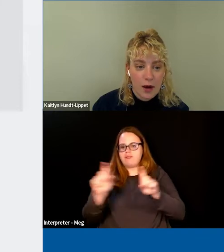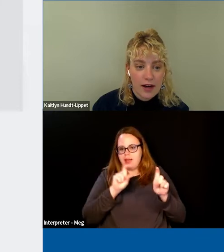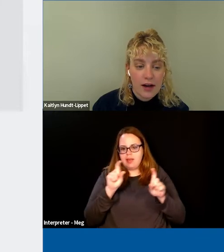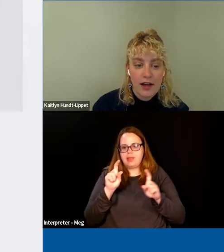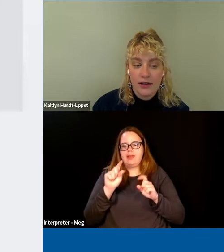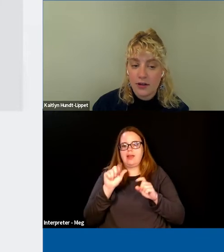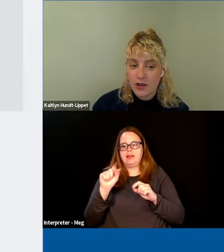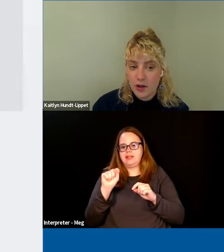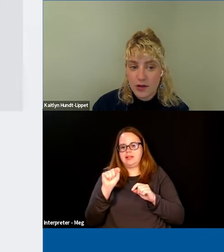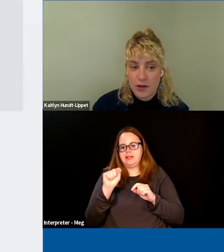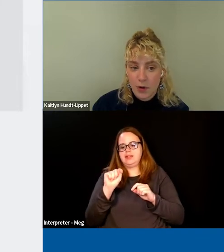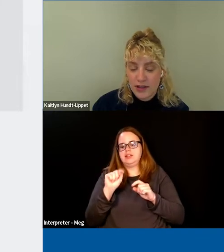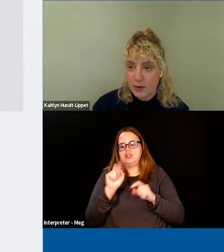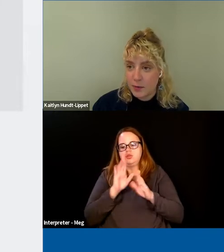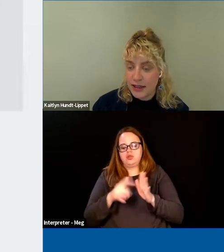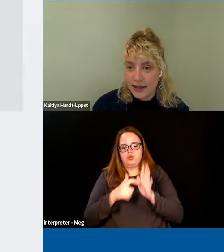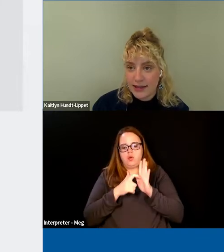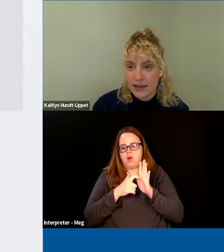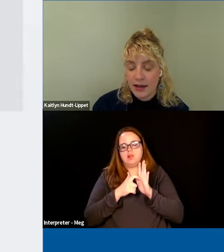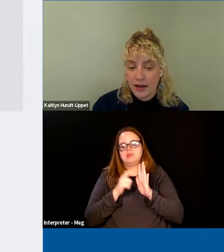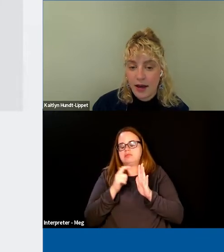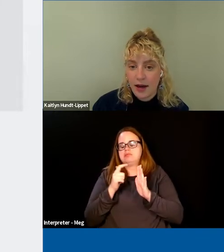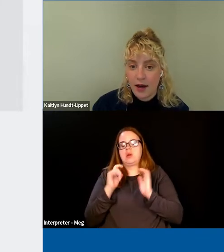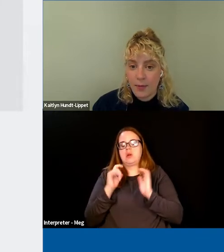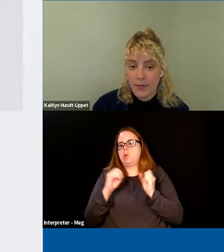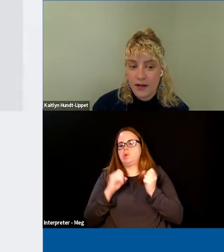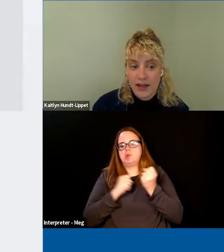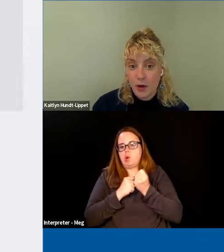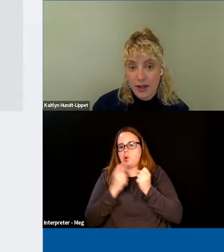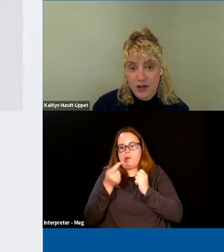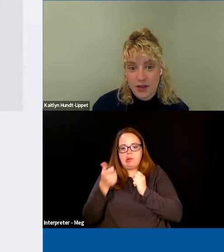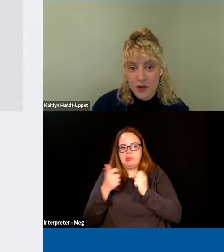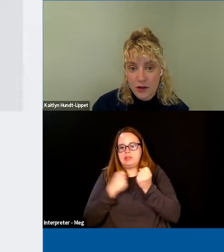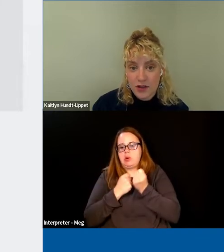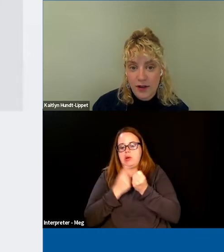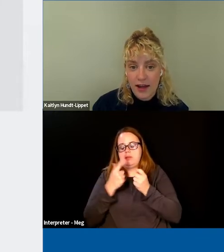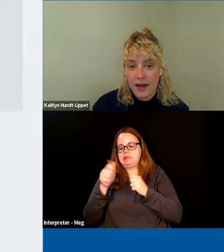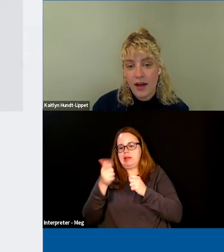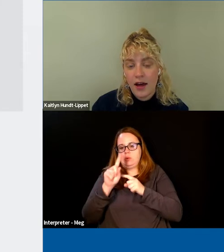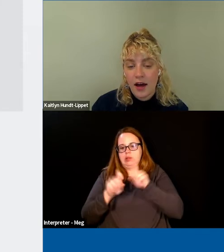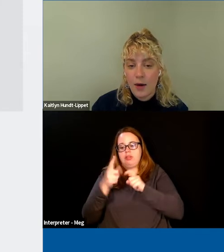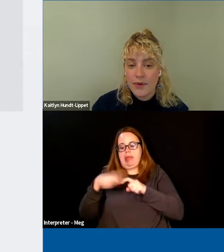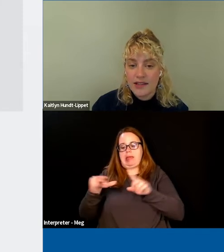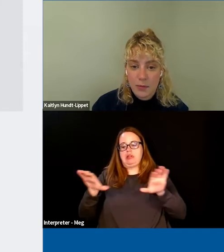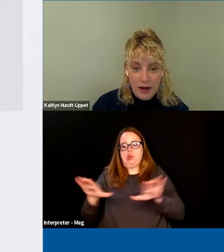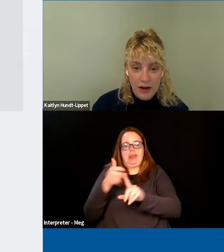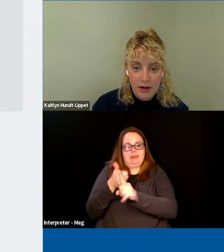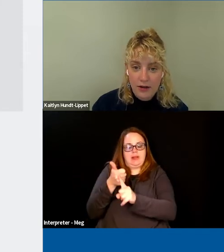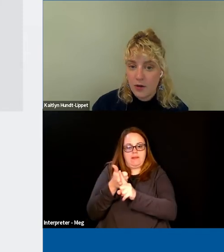require little to no support to complete. It's a 10 question survey. It's numerical.